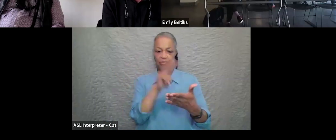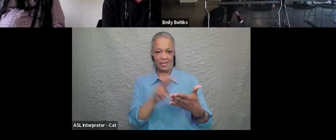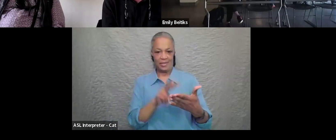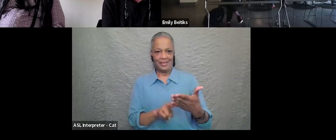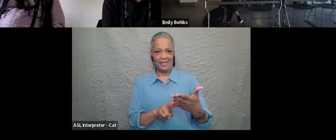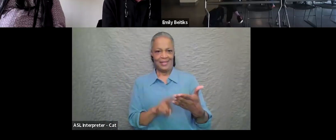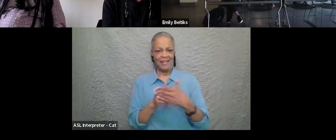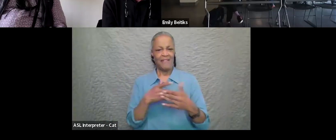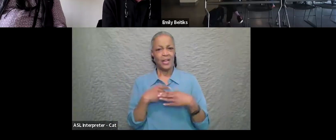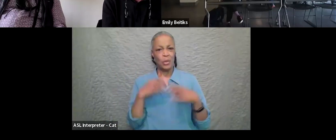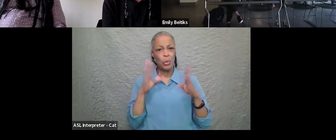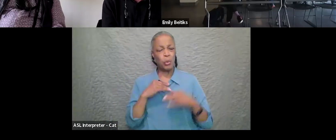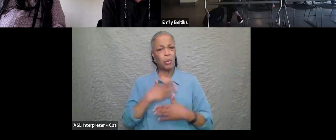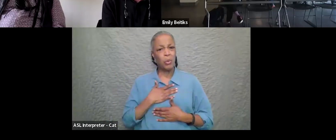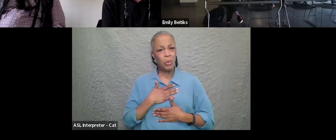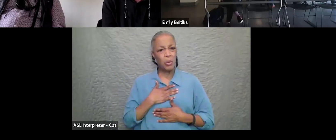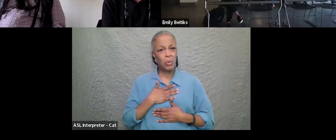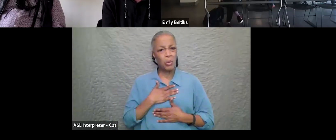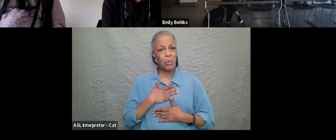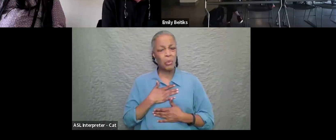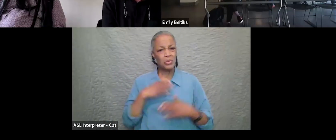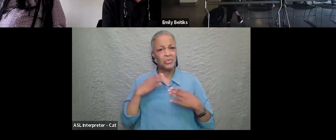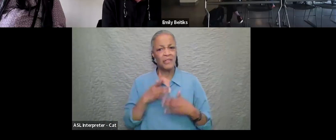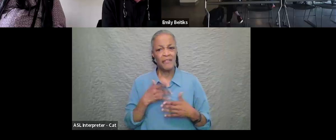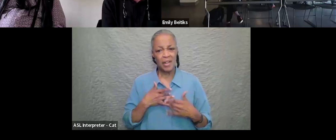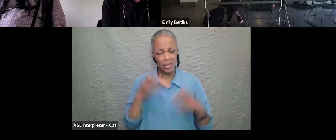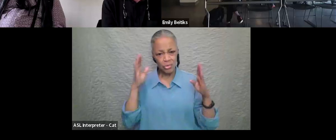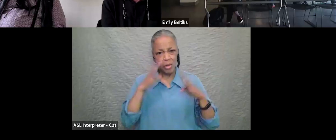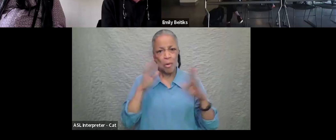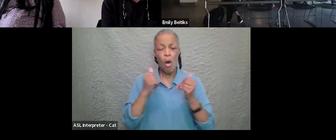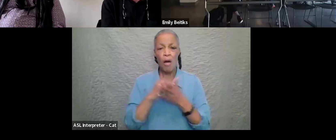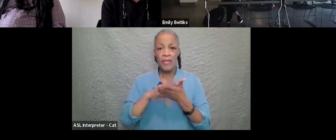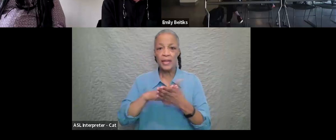by all these learned folks in these powerful institutions.